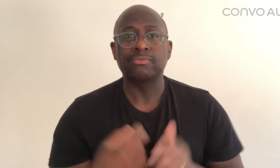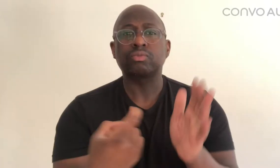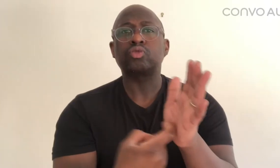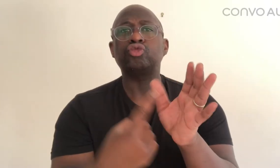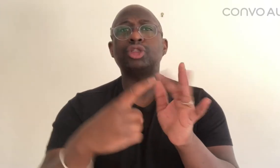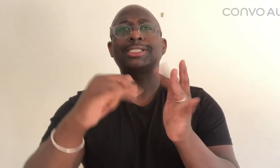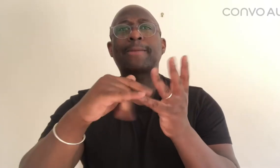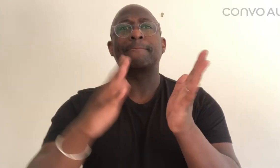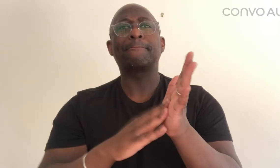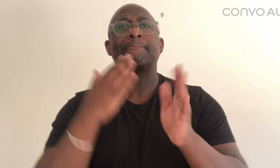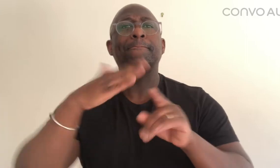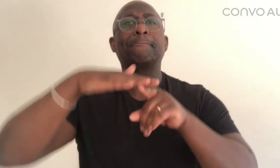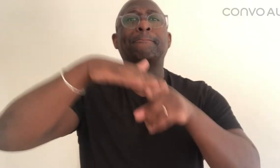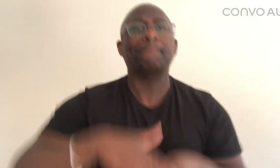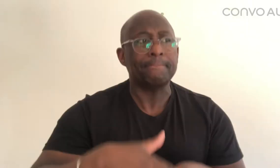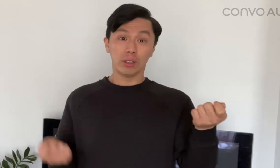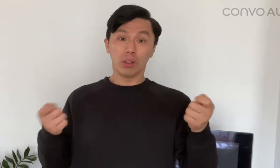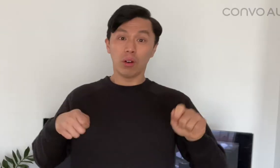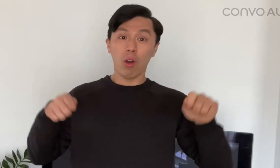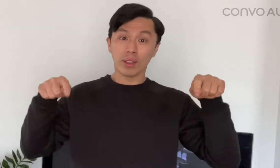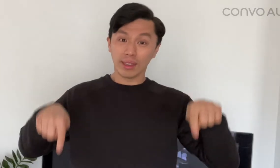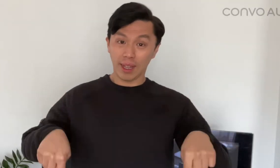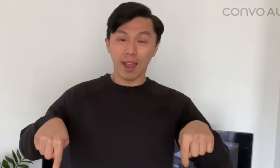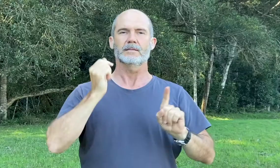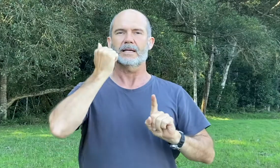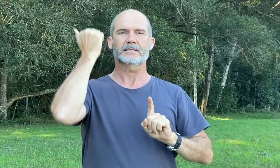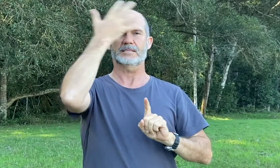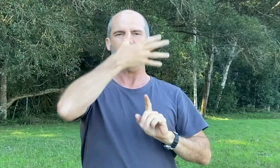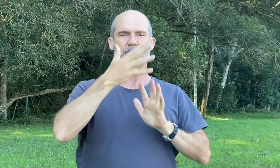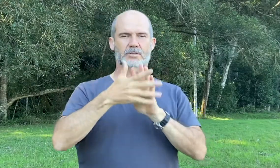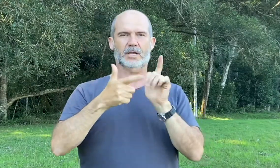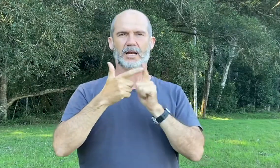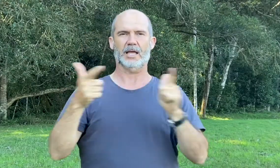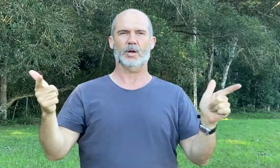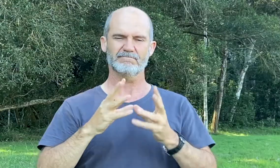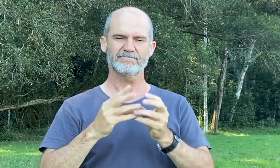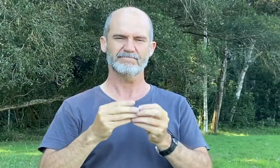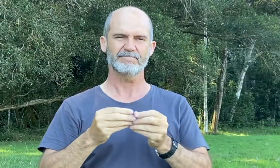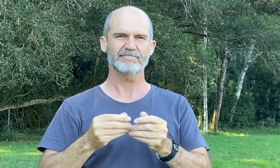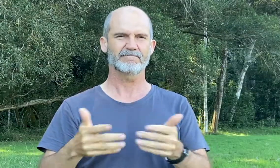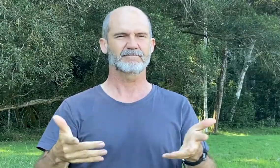such as racism, impact from lockdowns, or neglecting Indigenous Sign Languages.